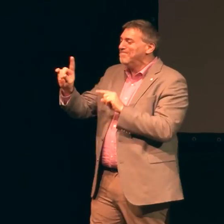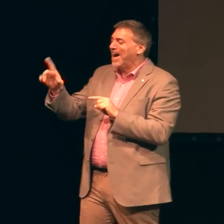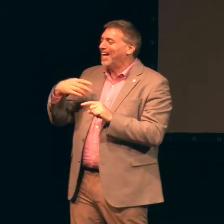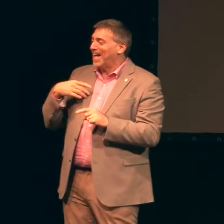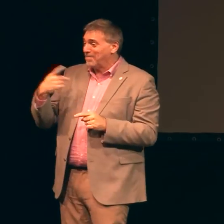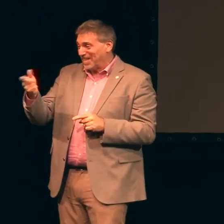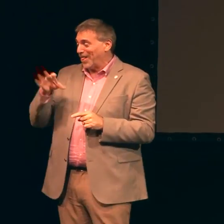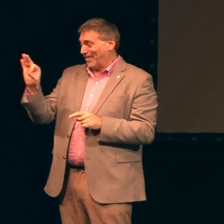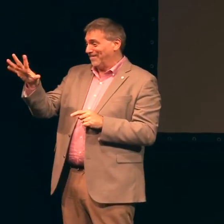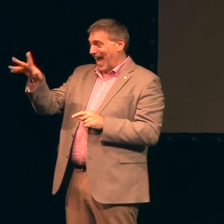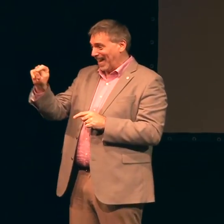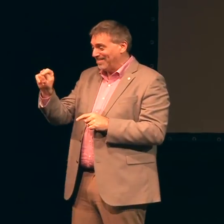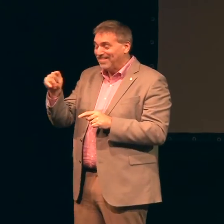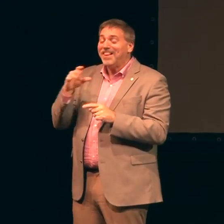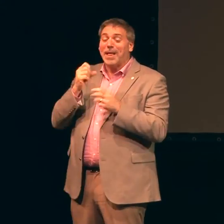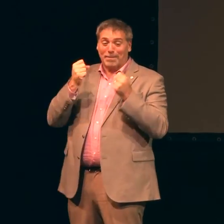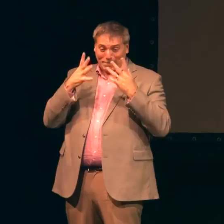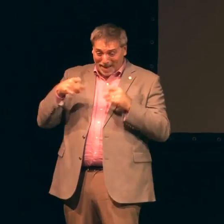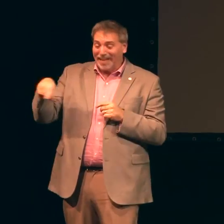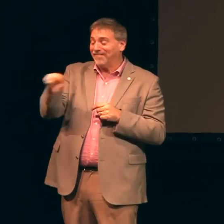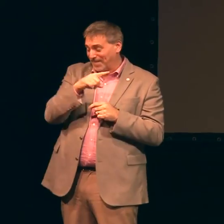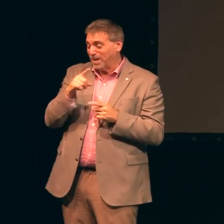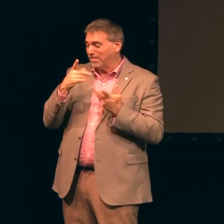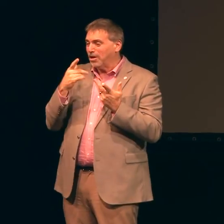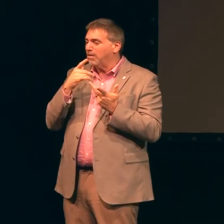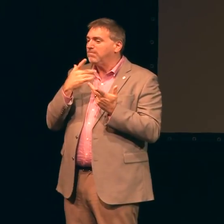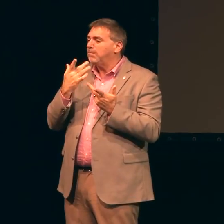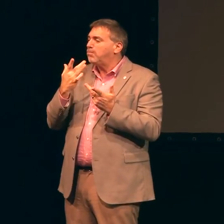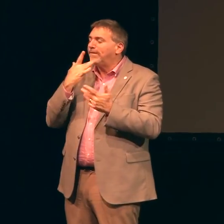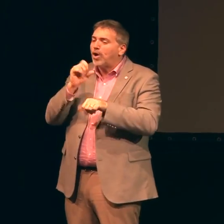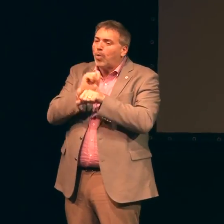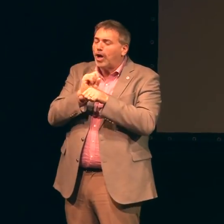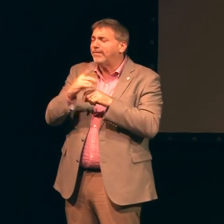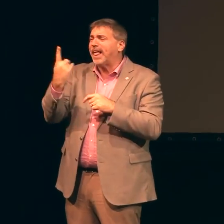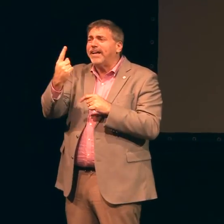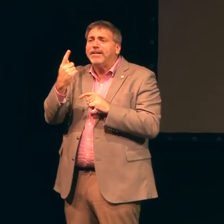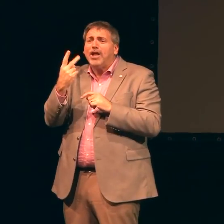I'm not an attorney, but, a lot of the attorneys in